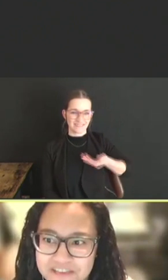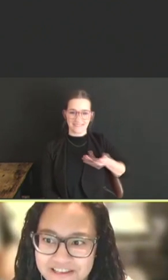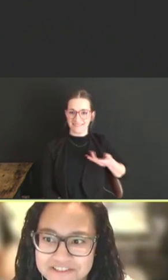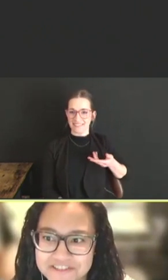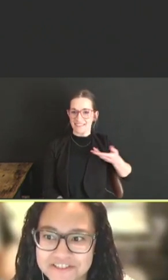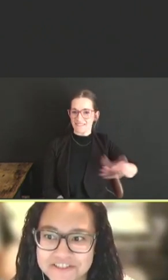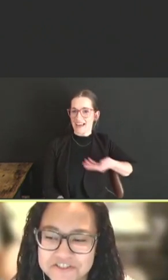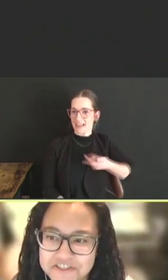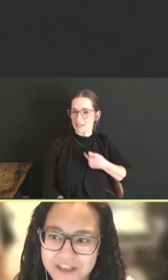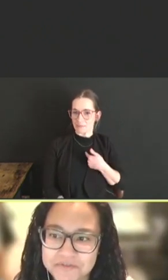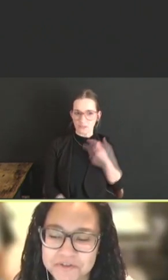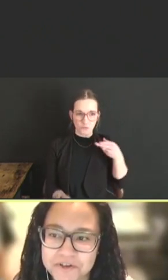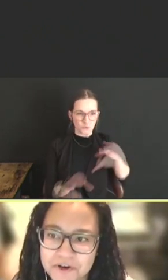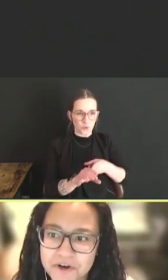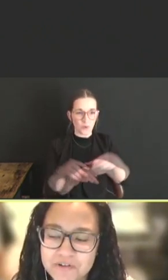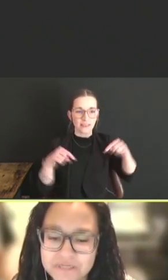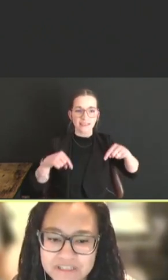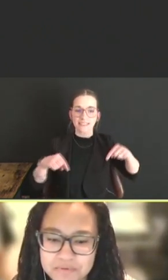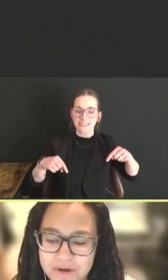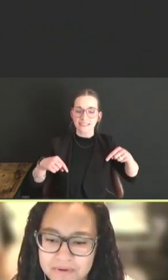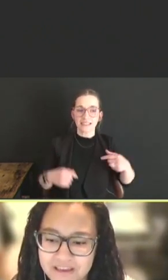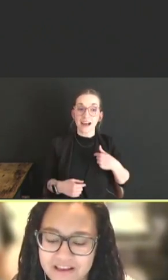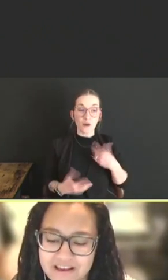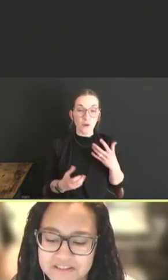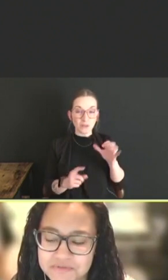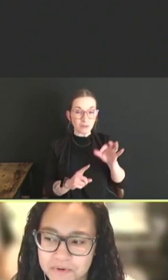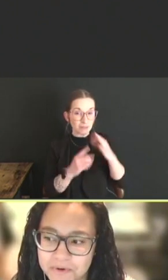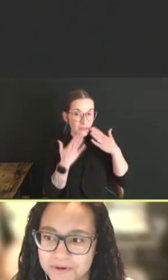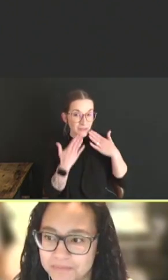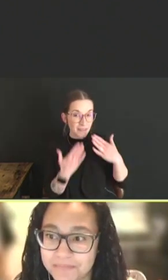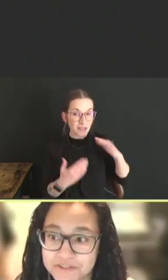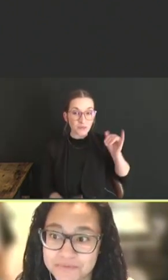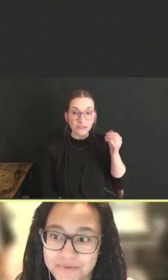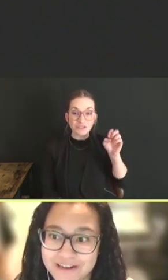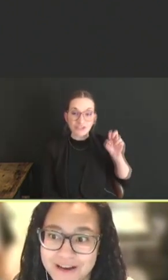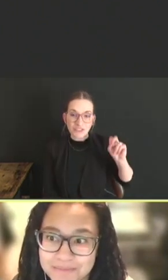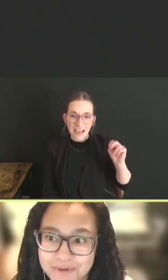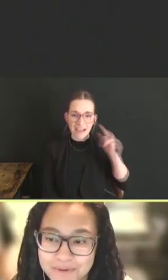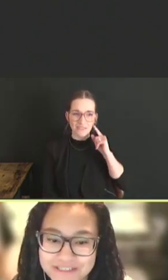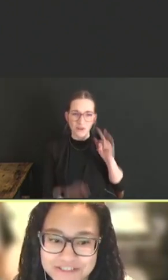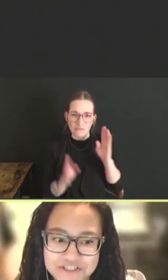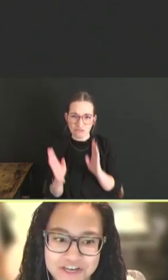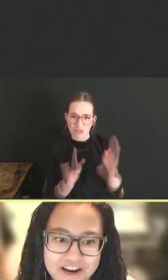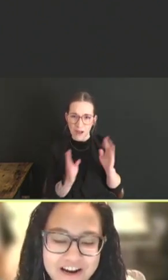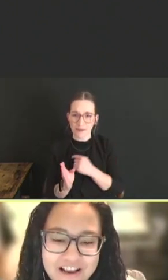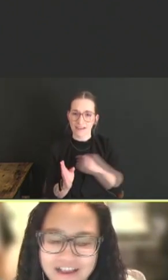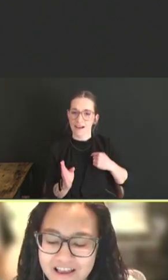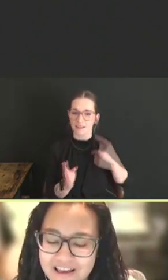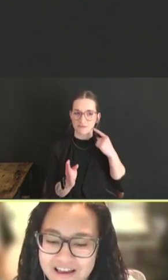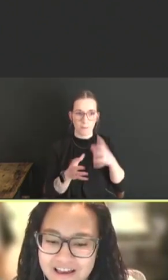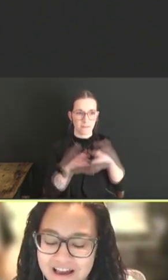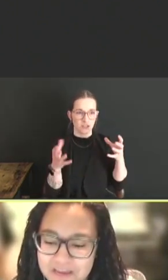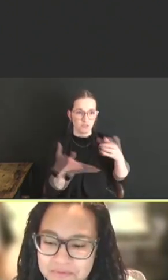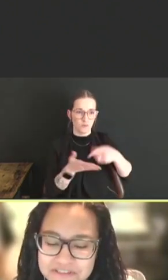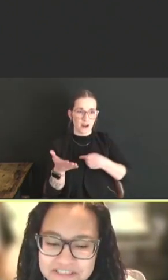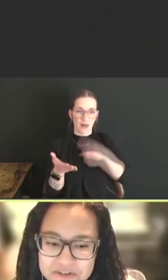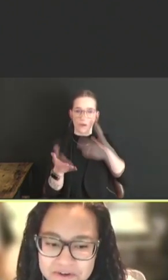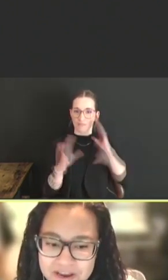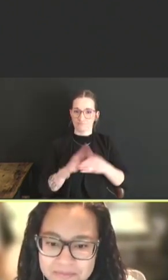thanks to Jen for really prepping us for much of what I'm going to share. I'm Christina Graham.